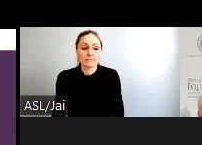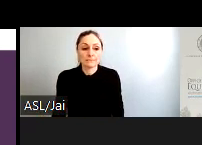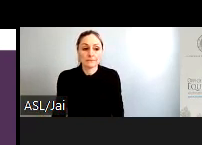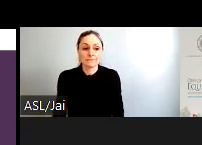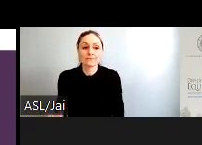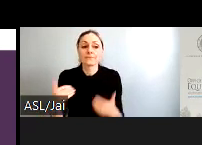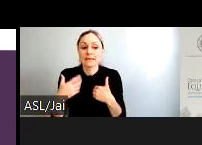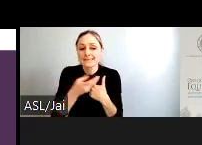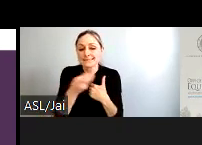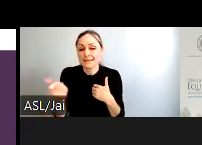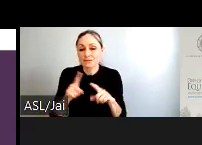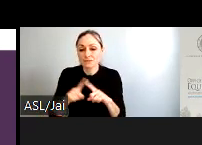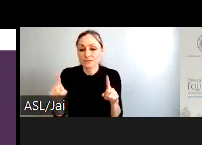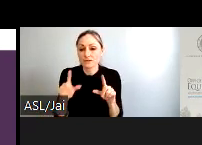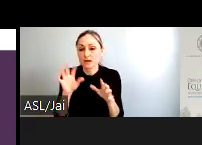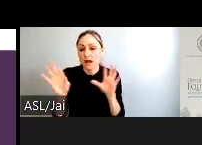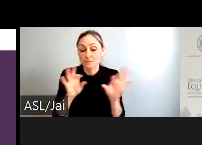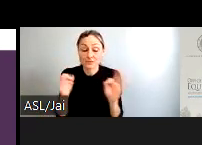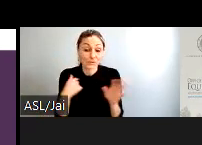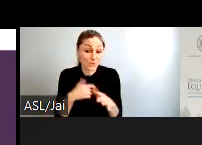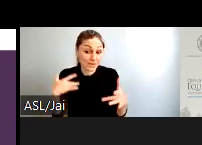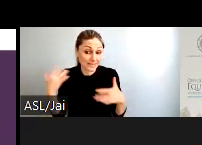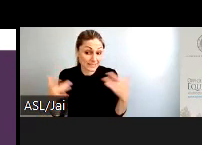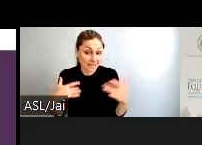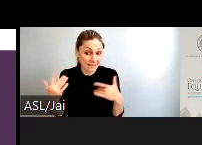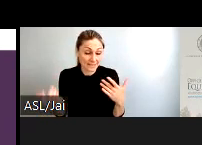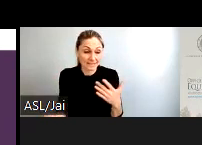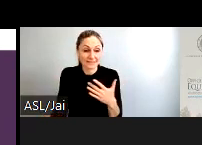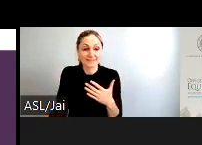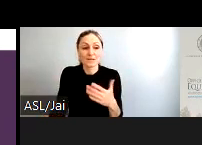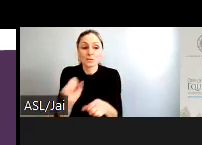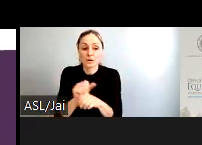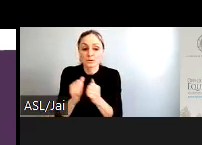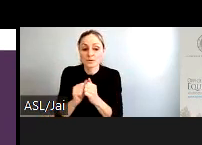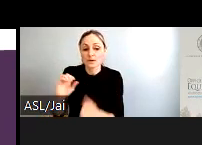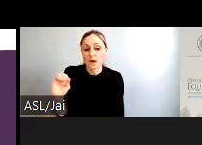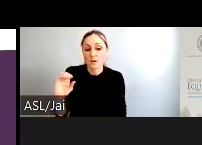different options and we are really excited. We worked with OFM and the treasurer's